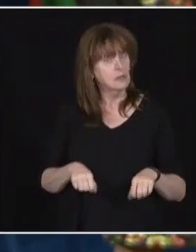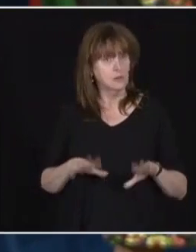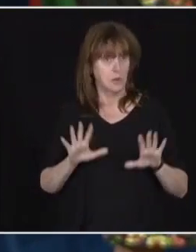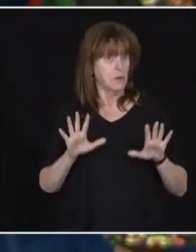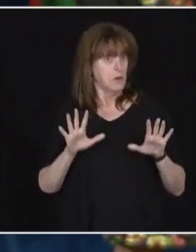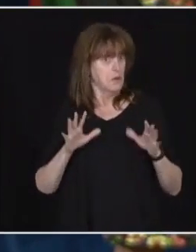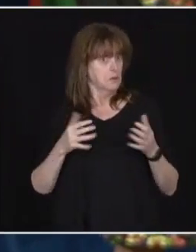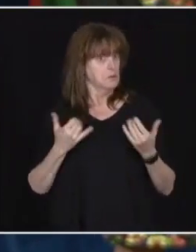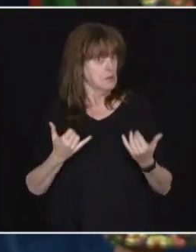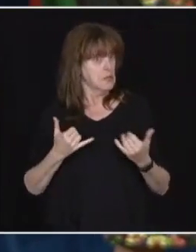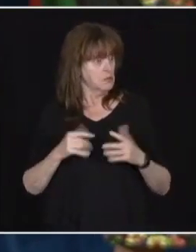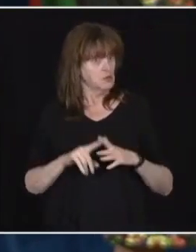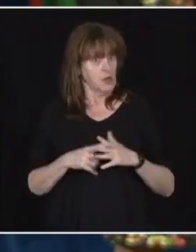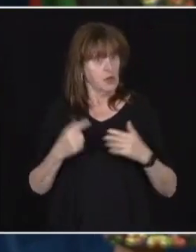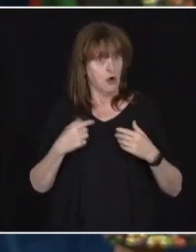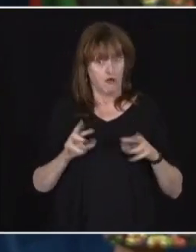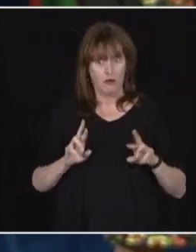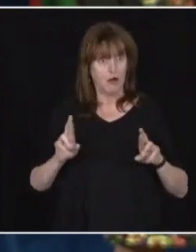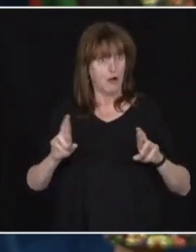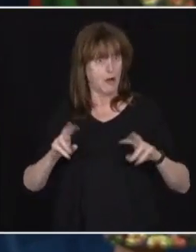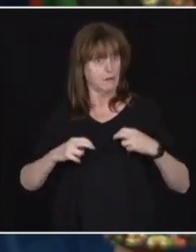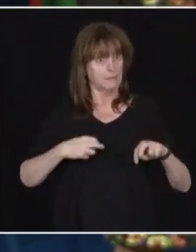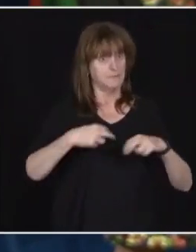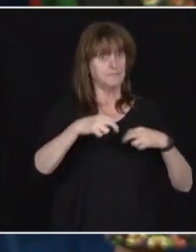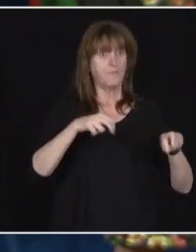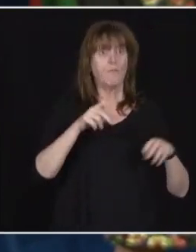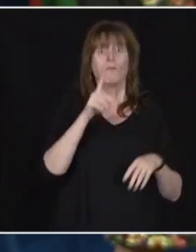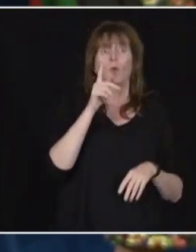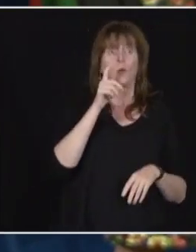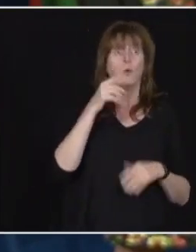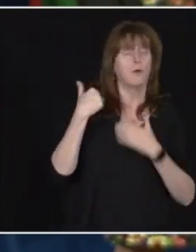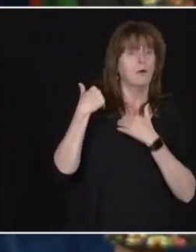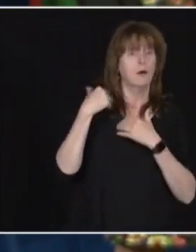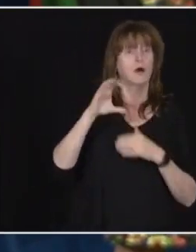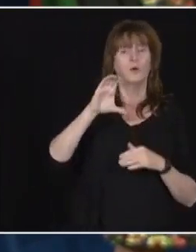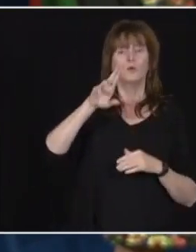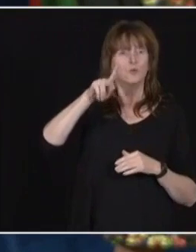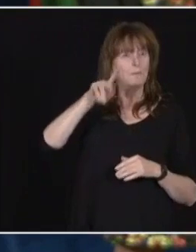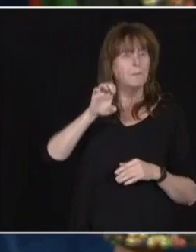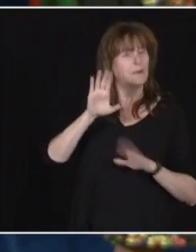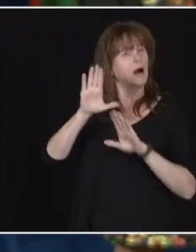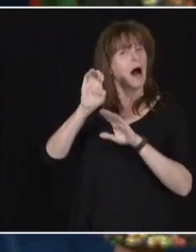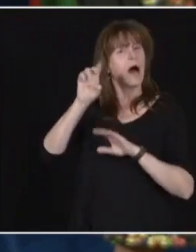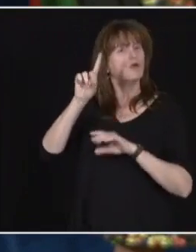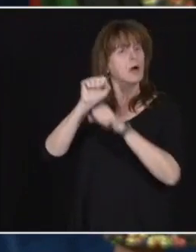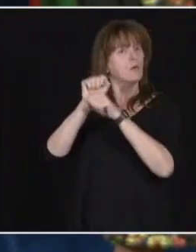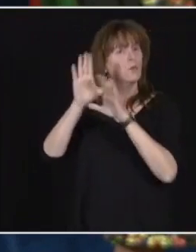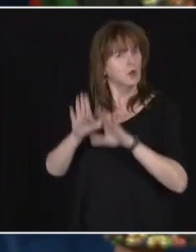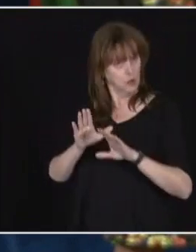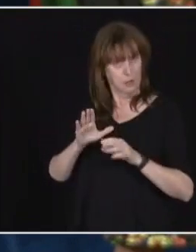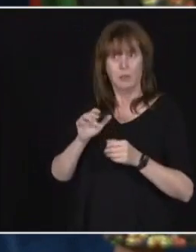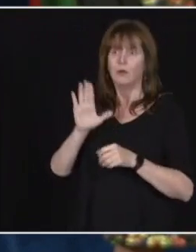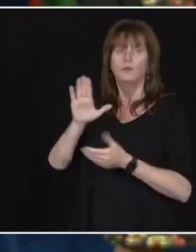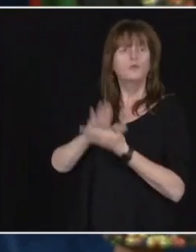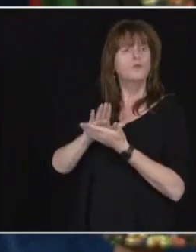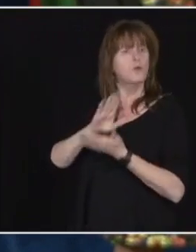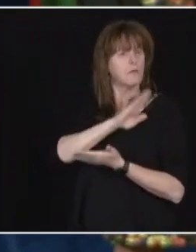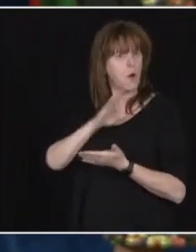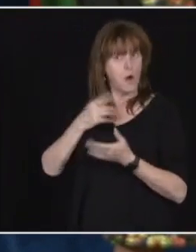I'm excited to report that the first redeployment is currently underway in the province of Ontario. As we speak, education workers have voluntarily stepped up